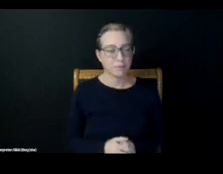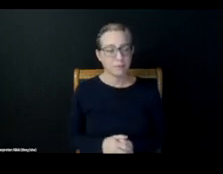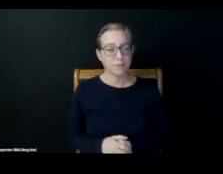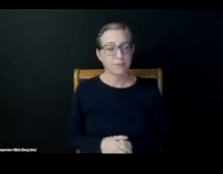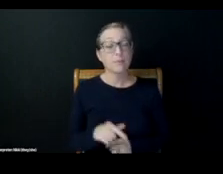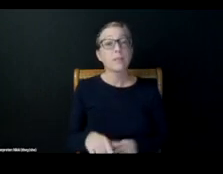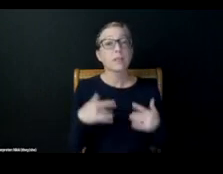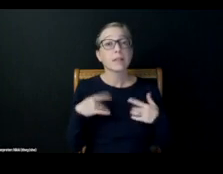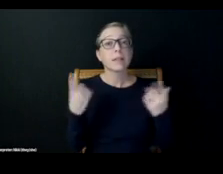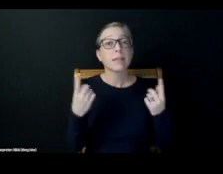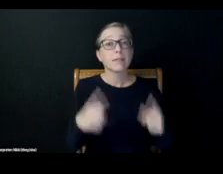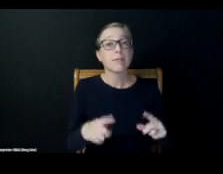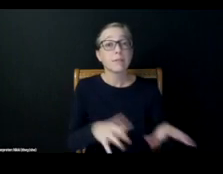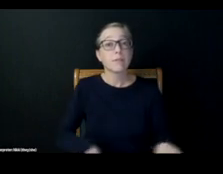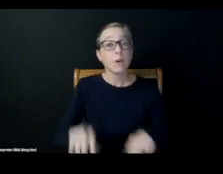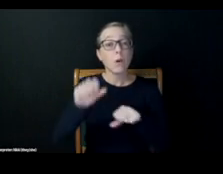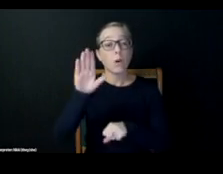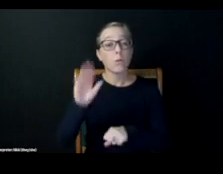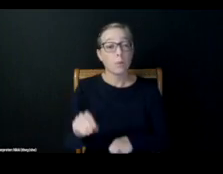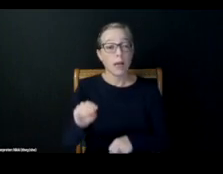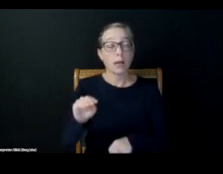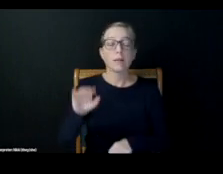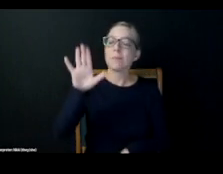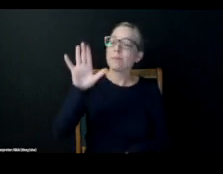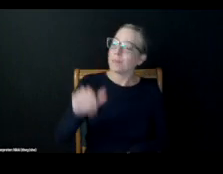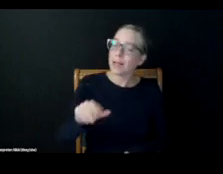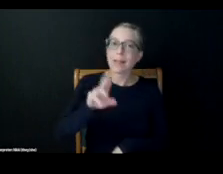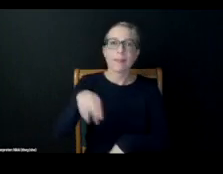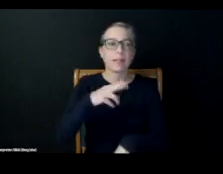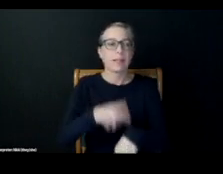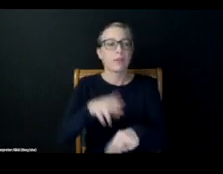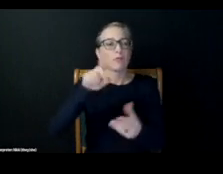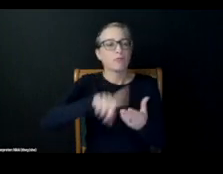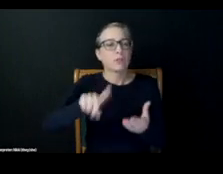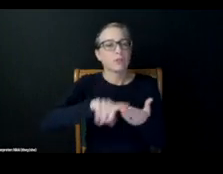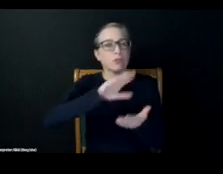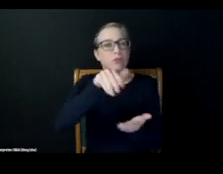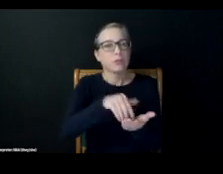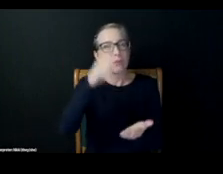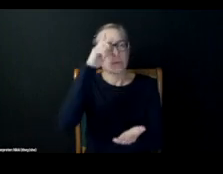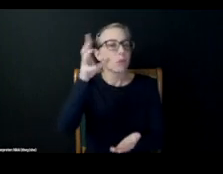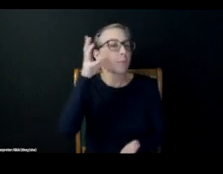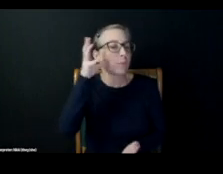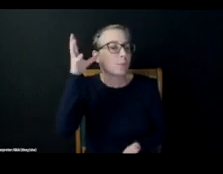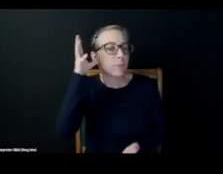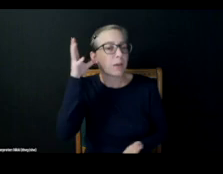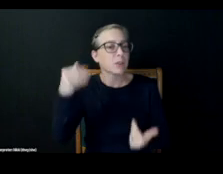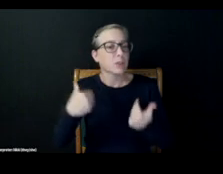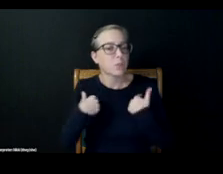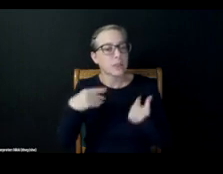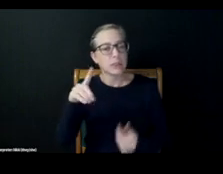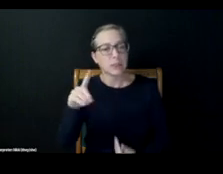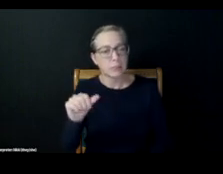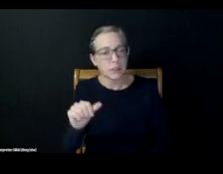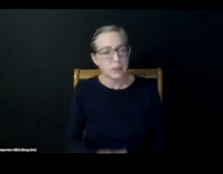Center for Parents with Disabilities, One second let me Okay.